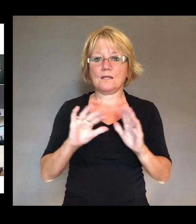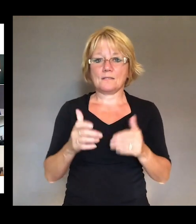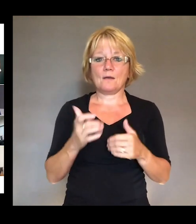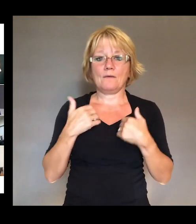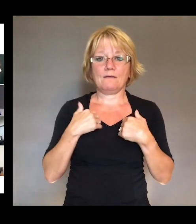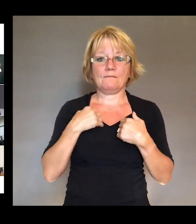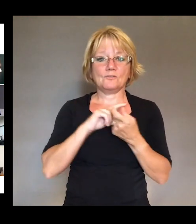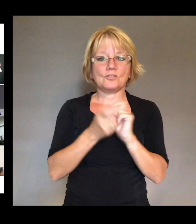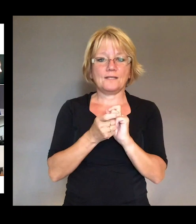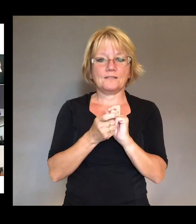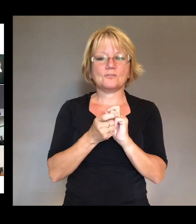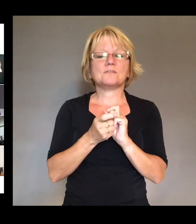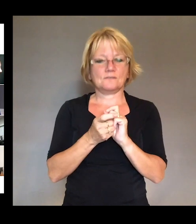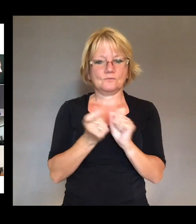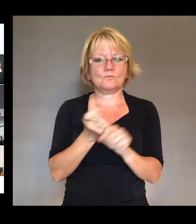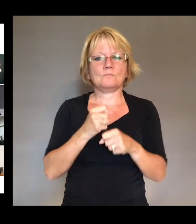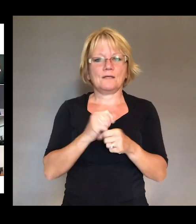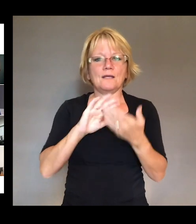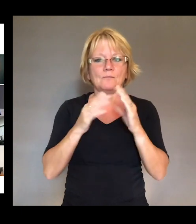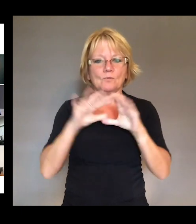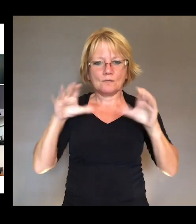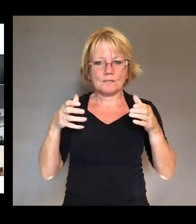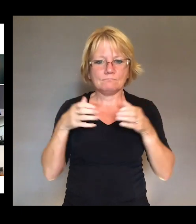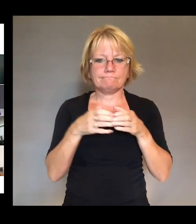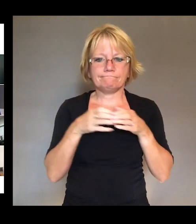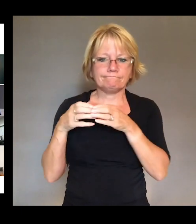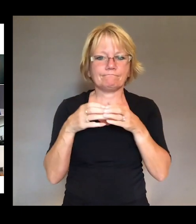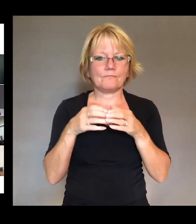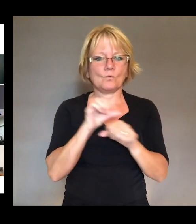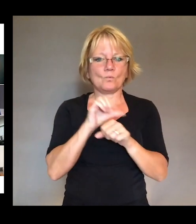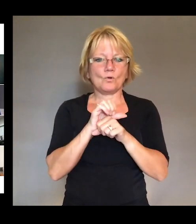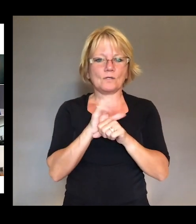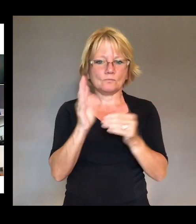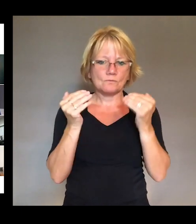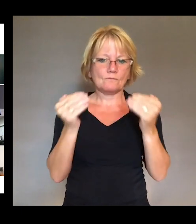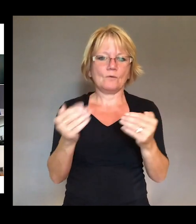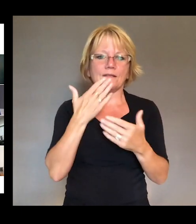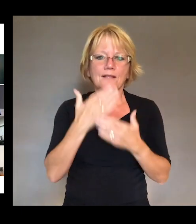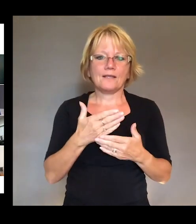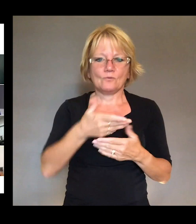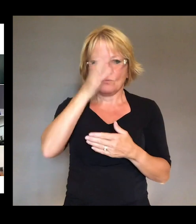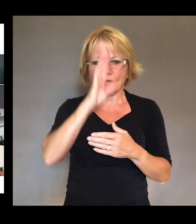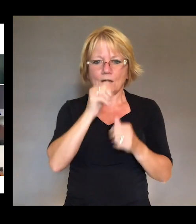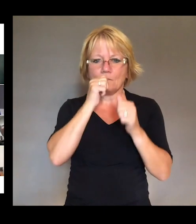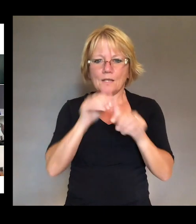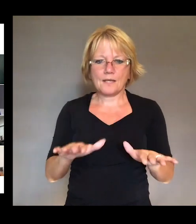and that's how we create change is by creating a community and moving forward. So thank you guys. God bless.